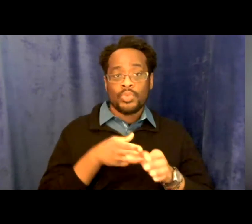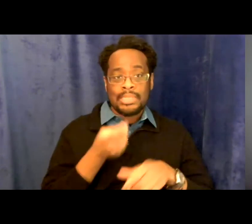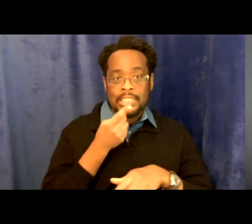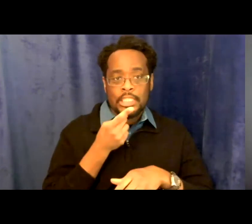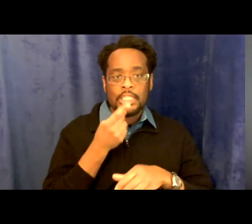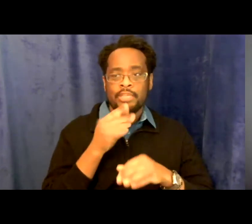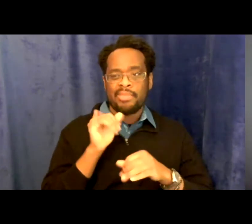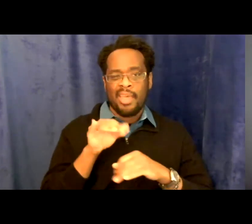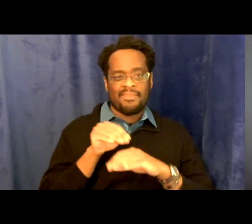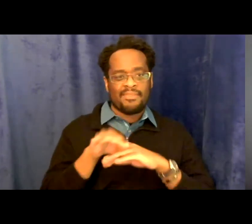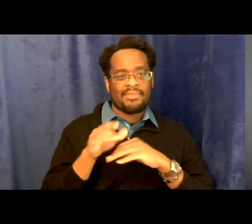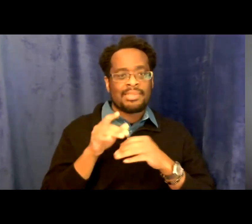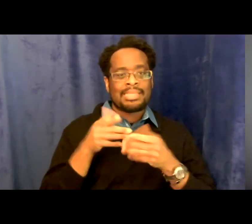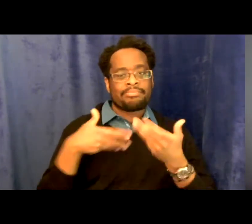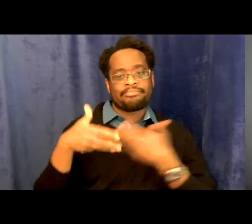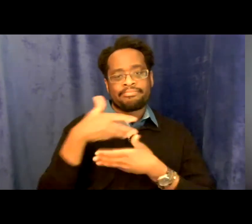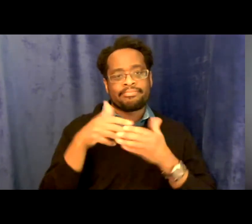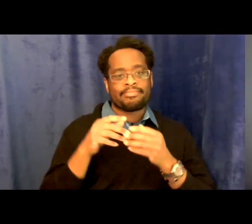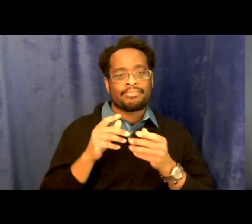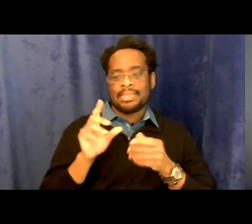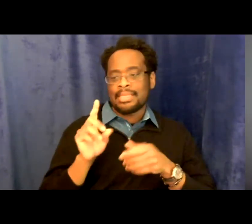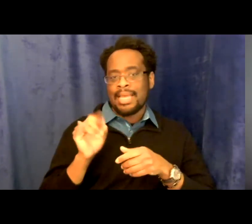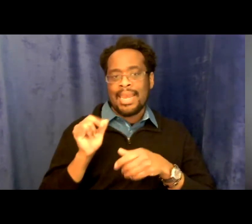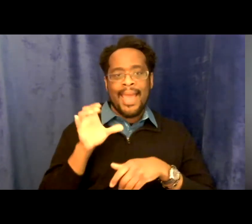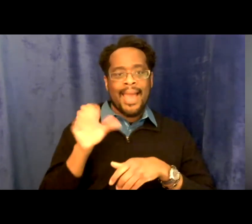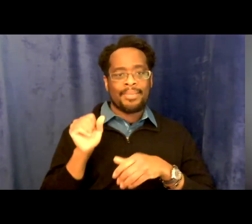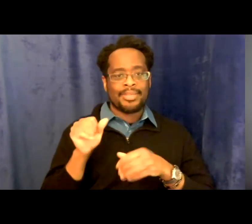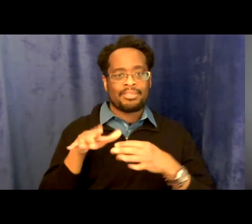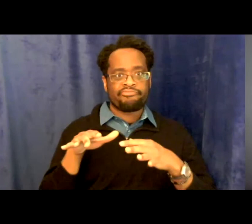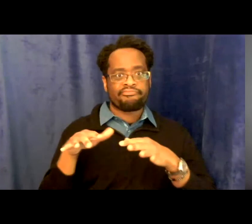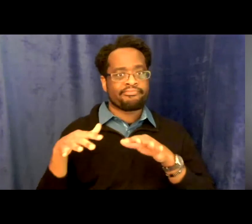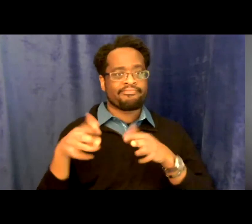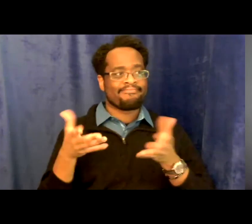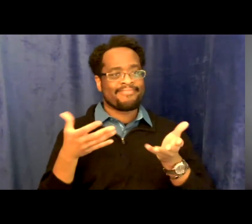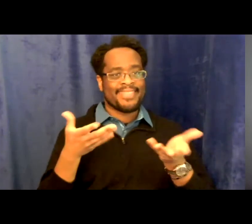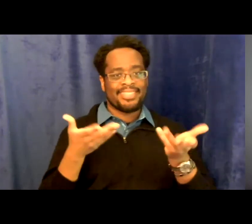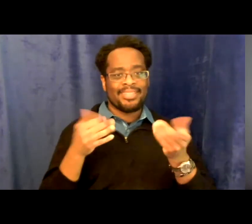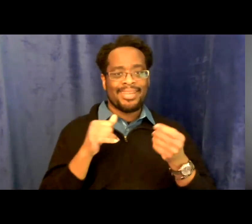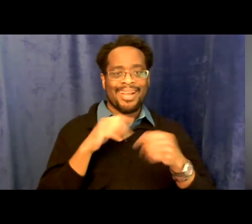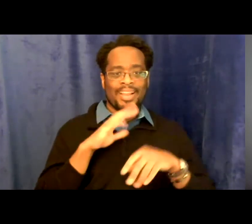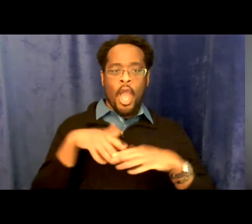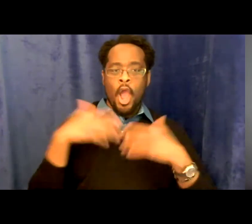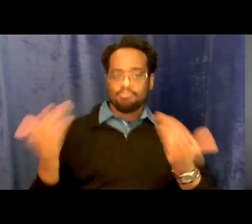fit in the best you know we go to dinner and that kind of influenced the socialized portion of it